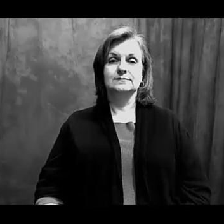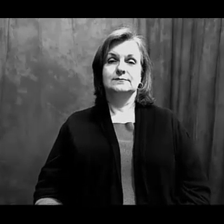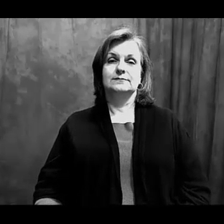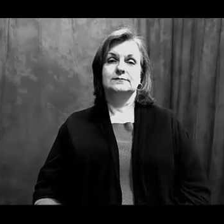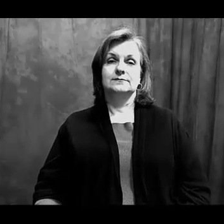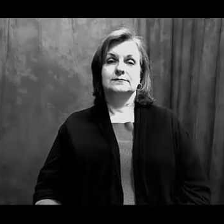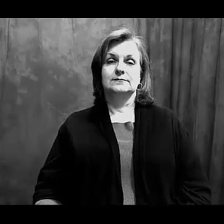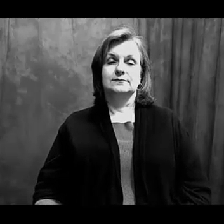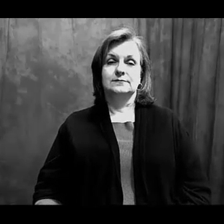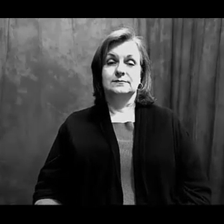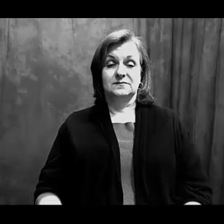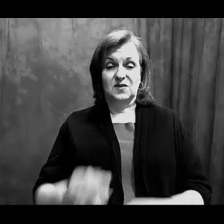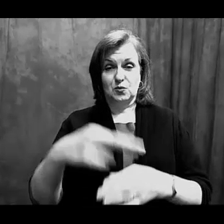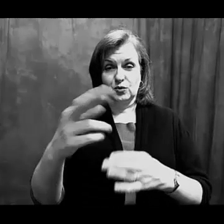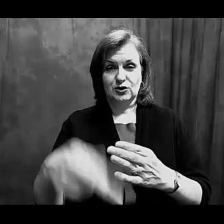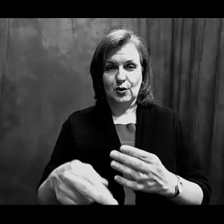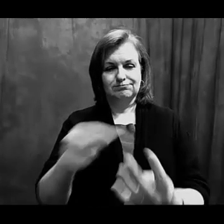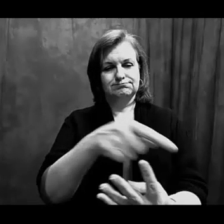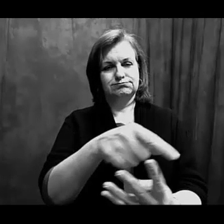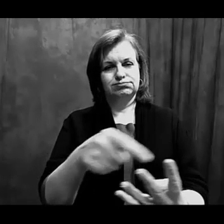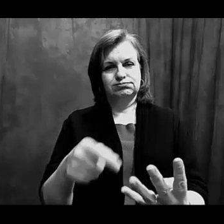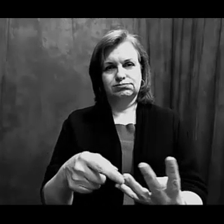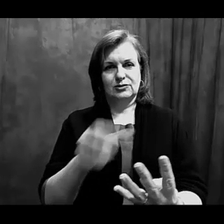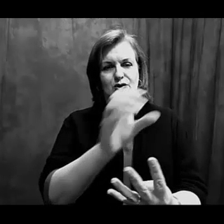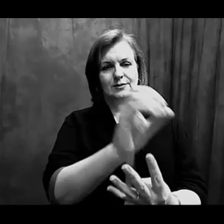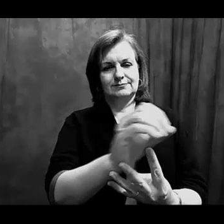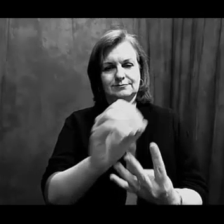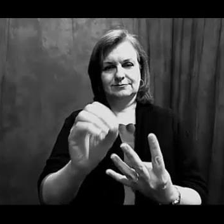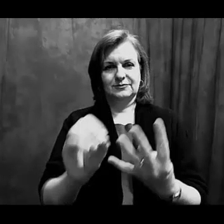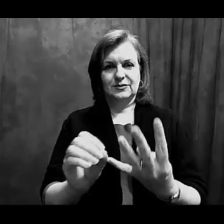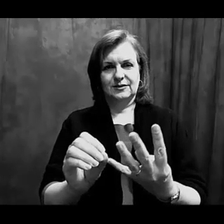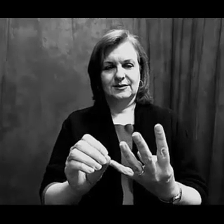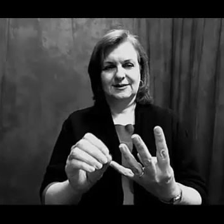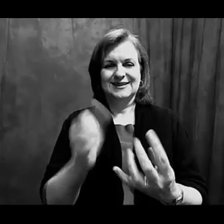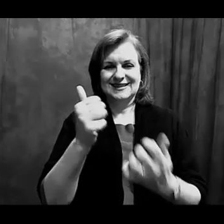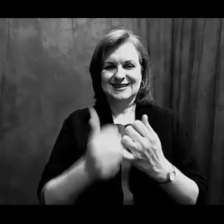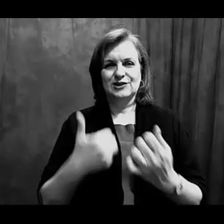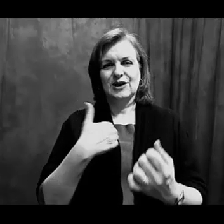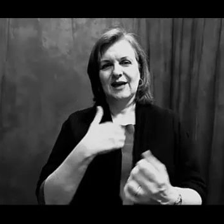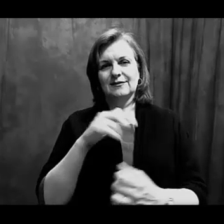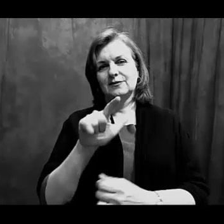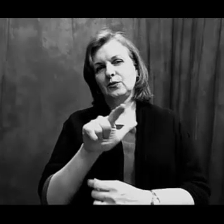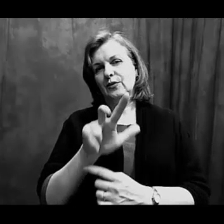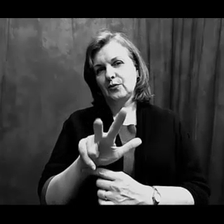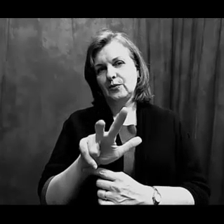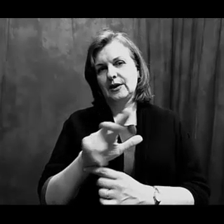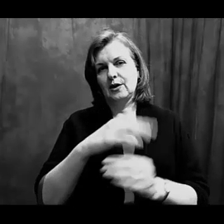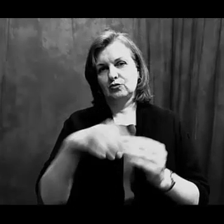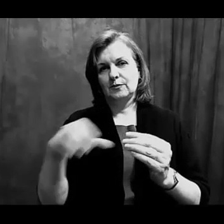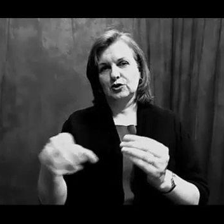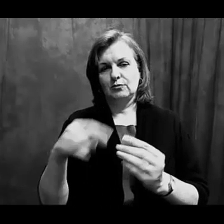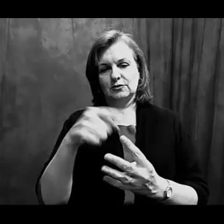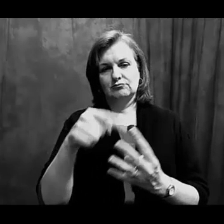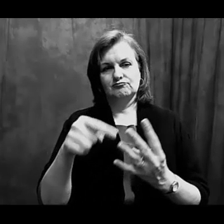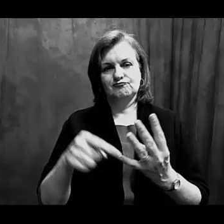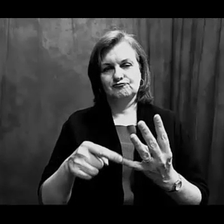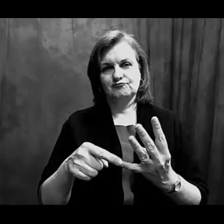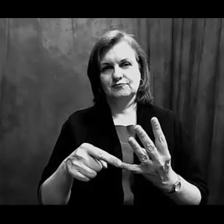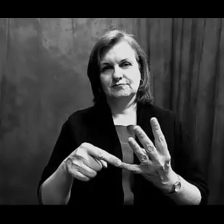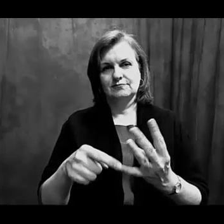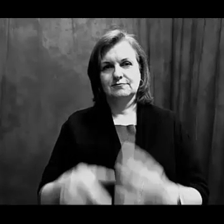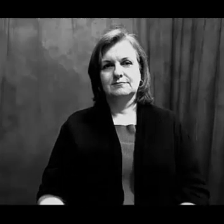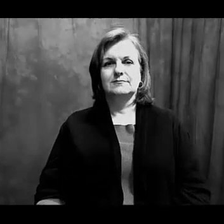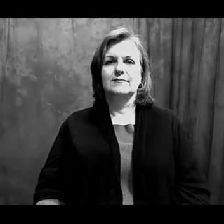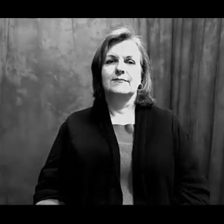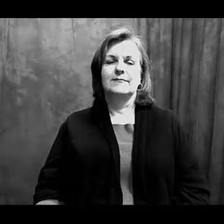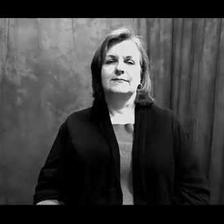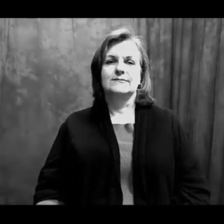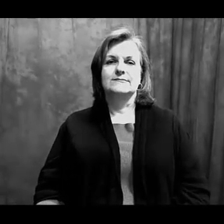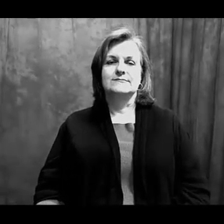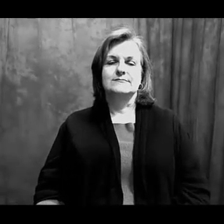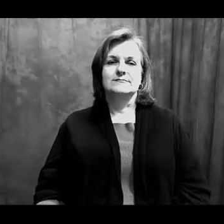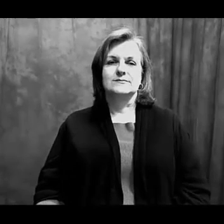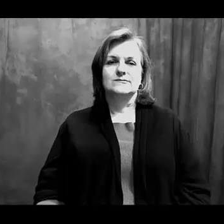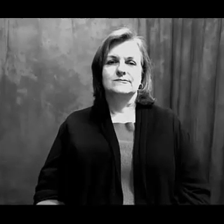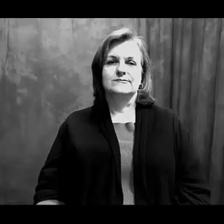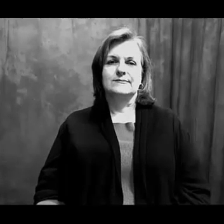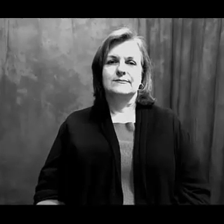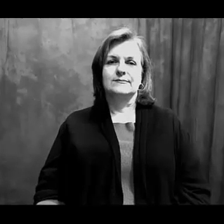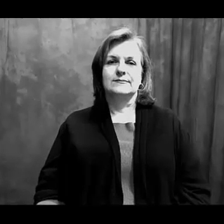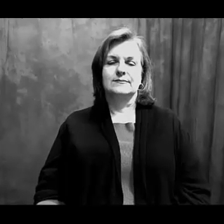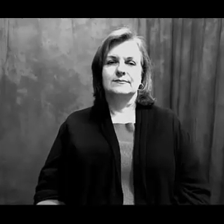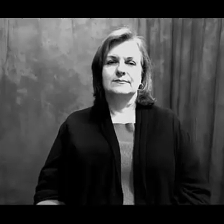now when we end up each one of the cells for you is actually going to have 23 chromosomes and